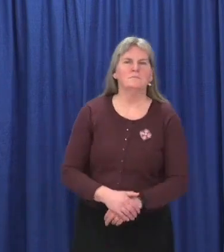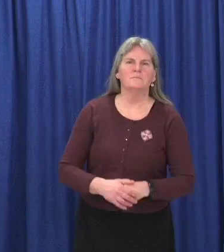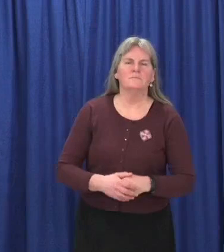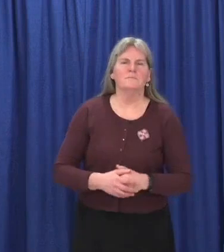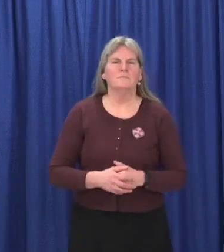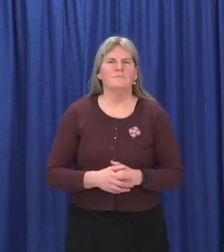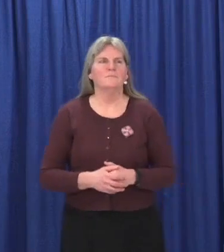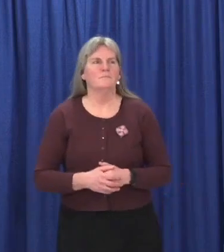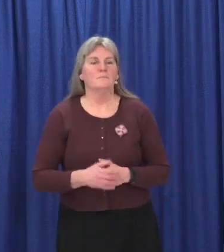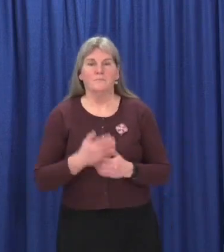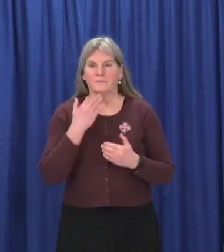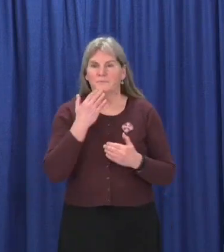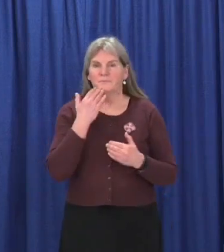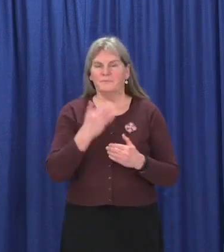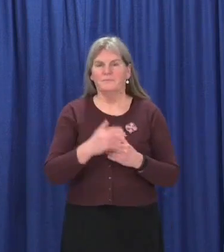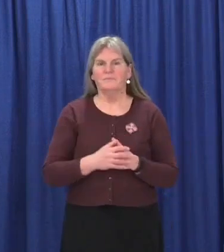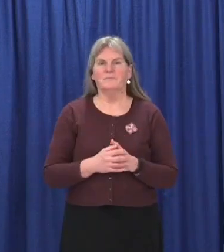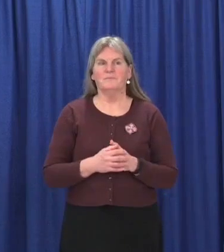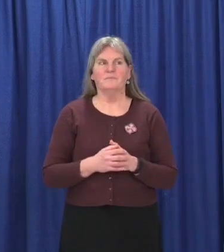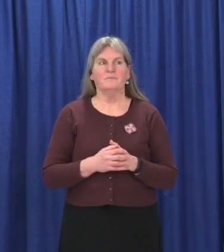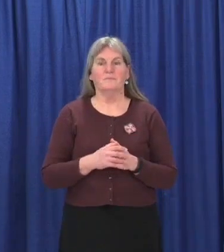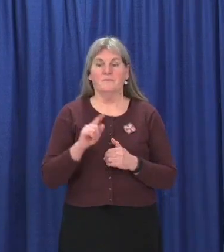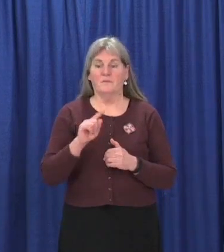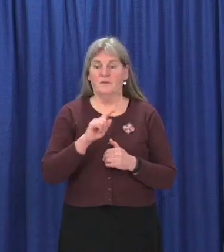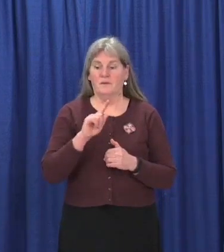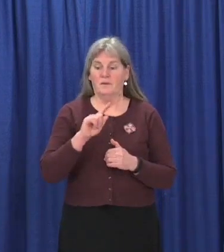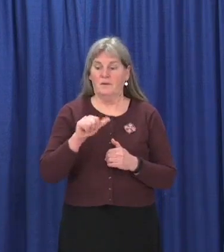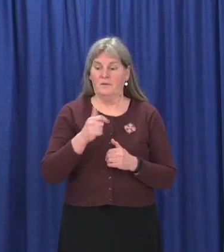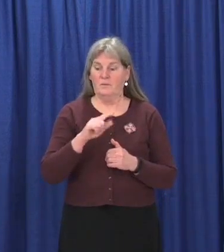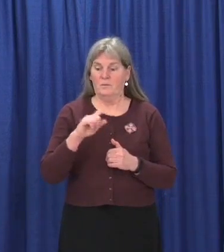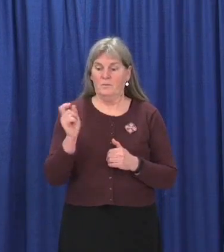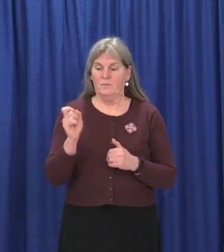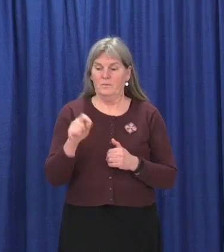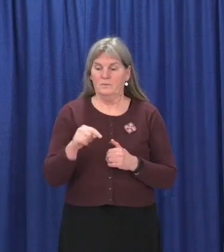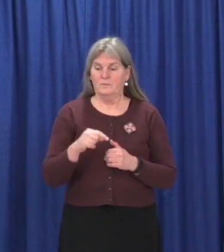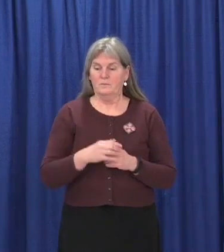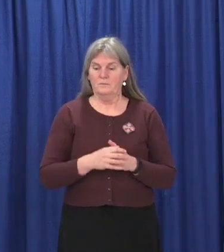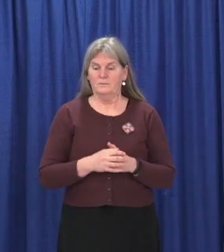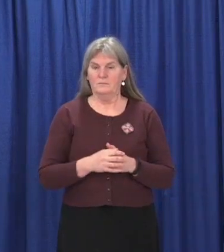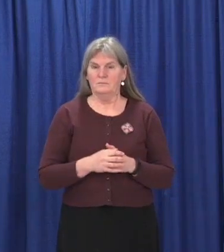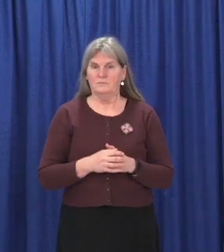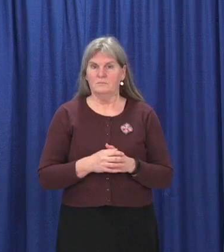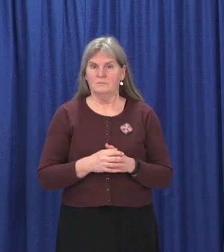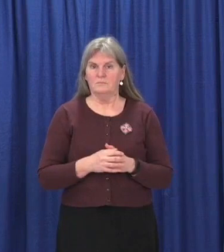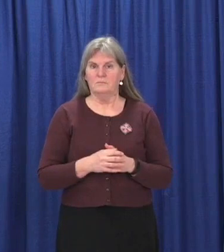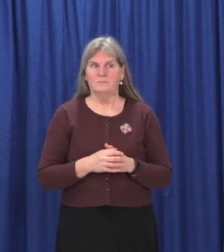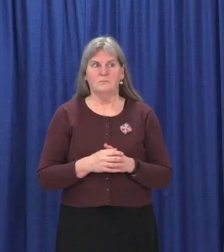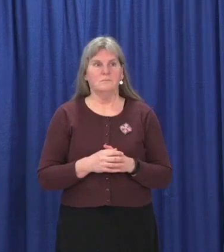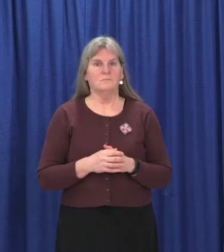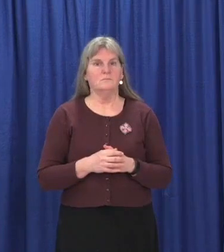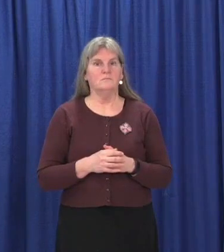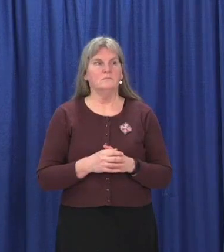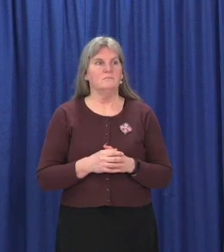Thank you. Une autre question, Vincent? Non c'est tout, merci.